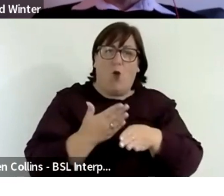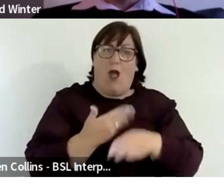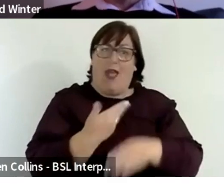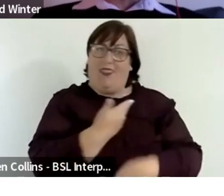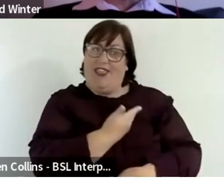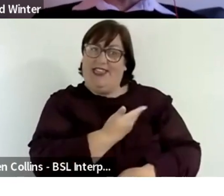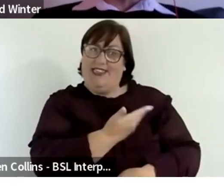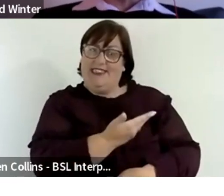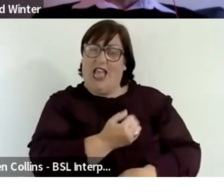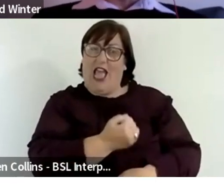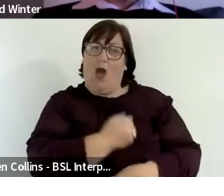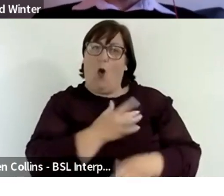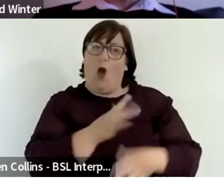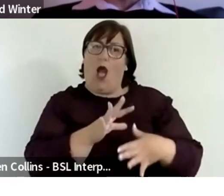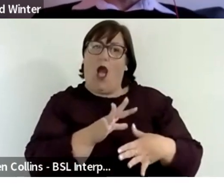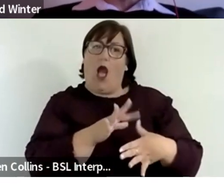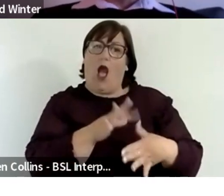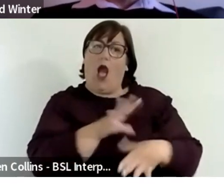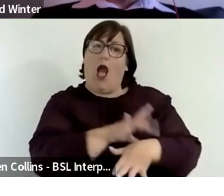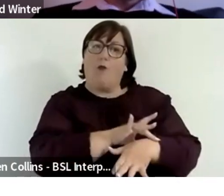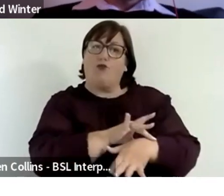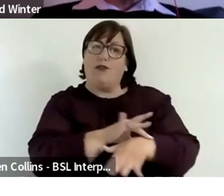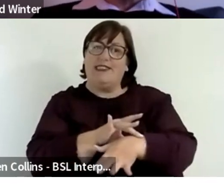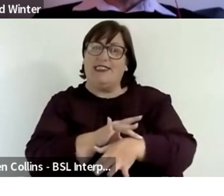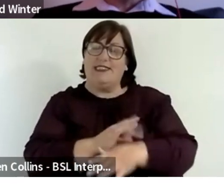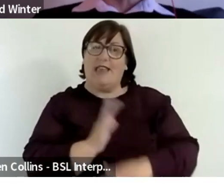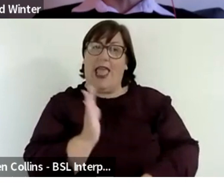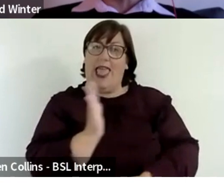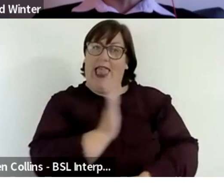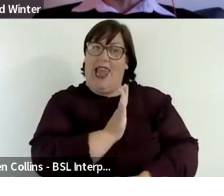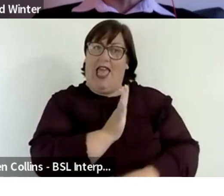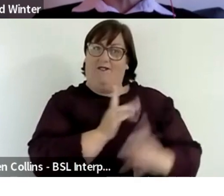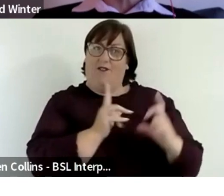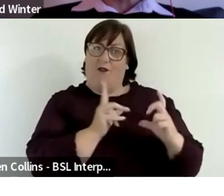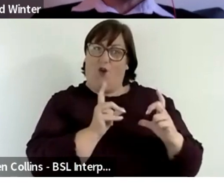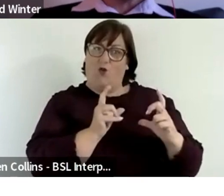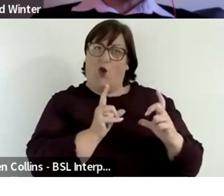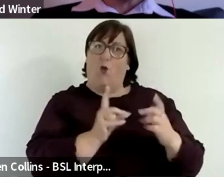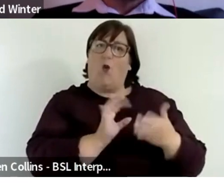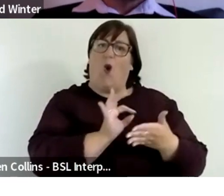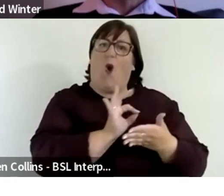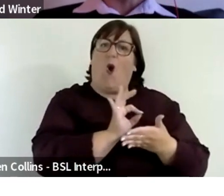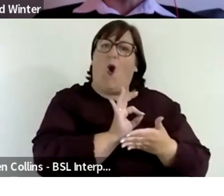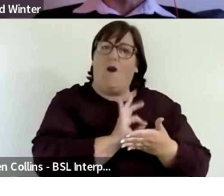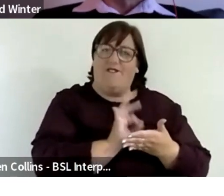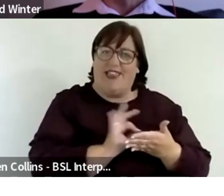there are apprentices in the office, a lot of jobs in HS2 Ltd are in the off.